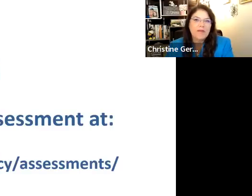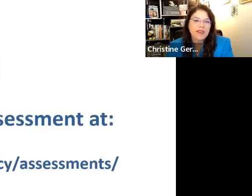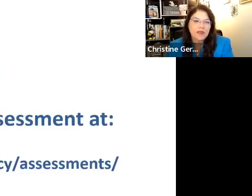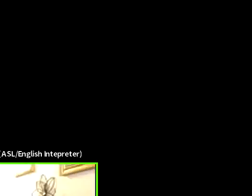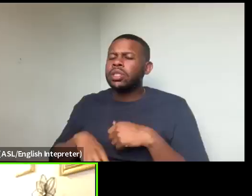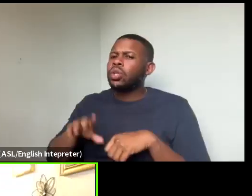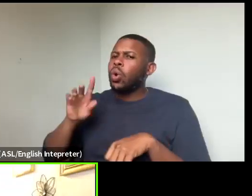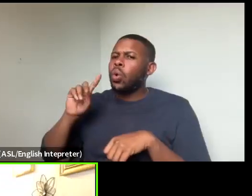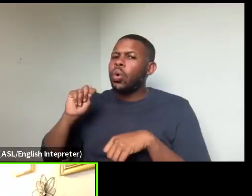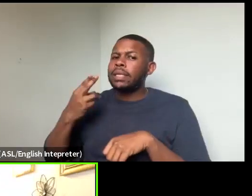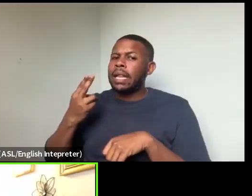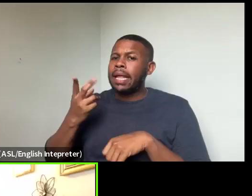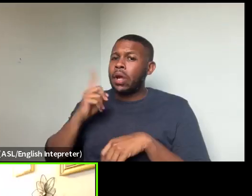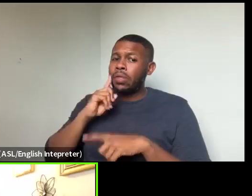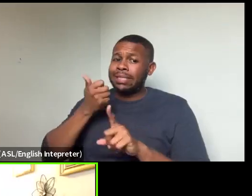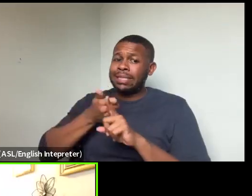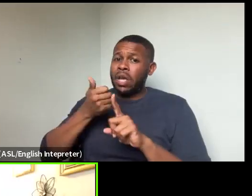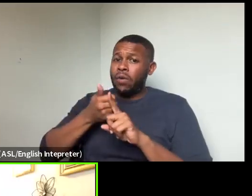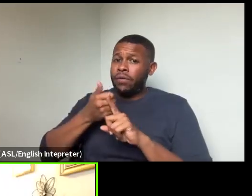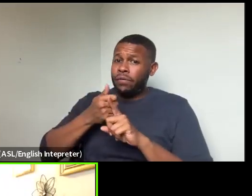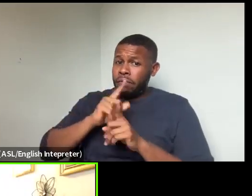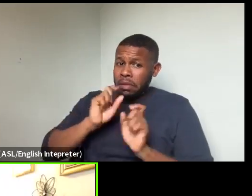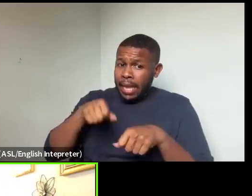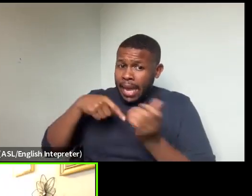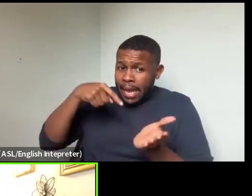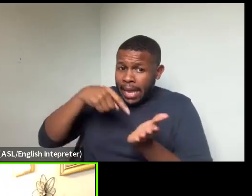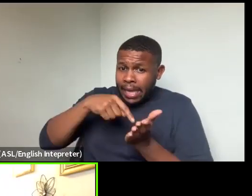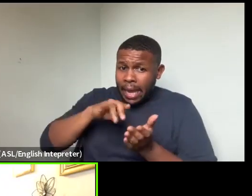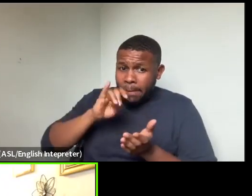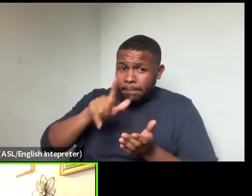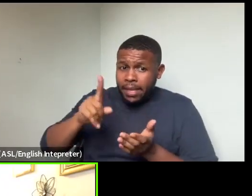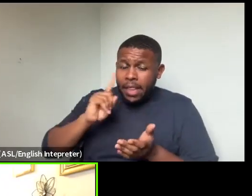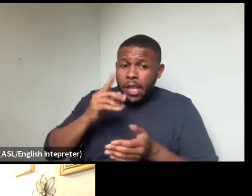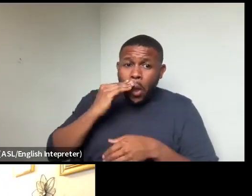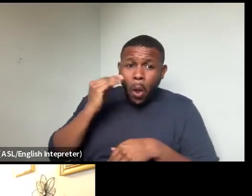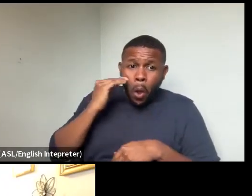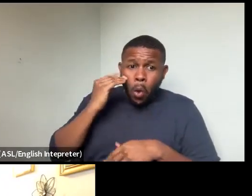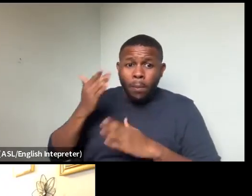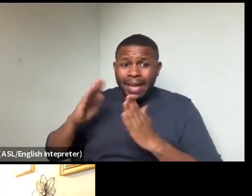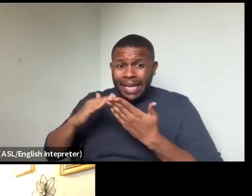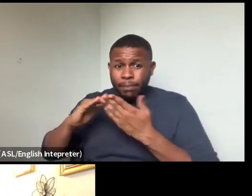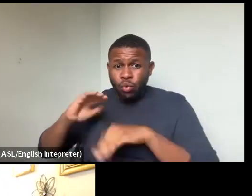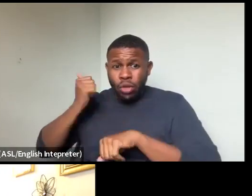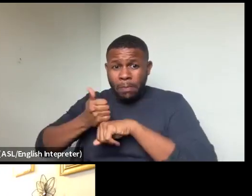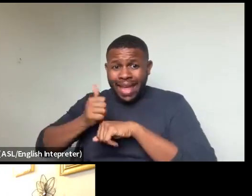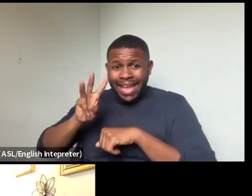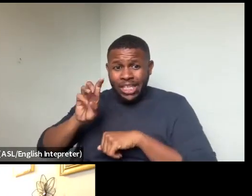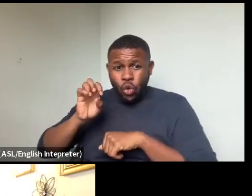have a few questions, Jennifer that you may or may not be able